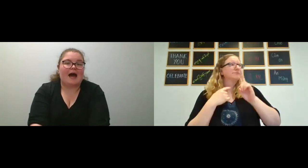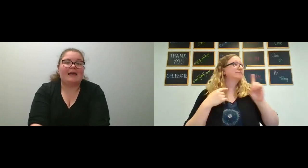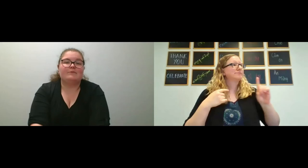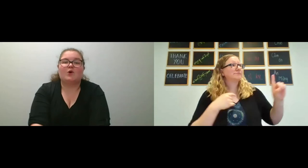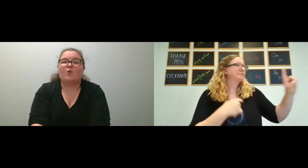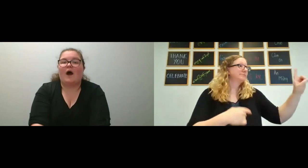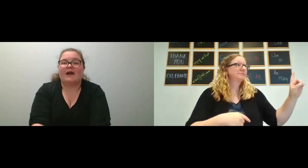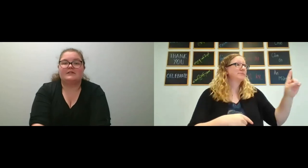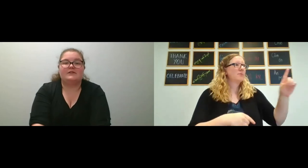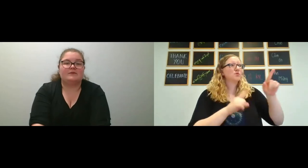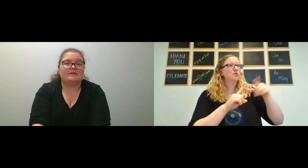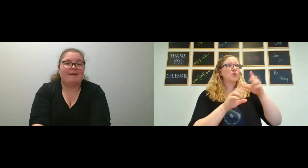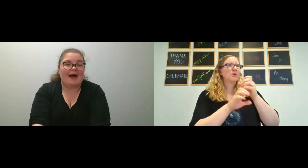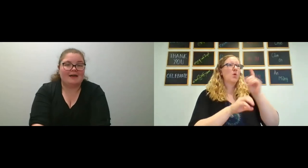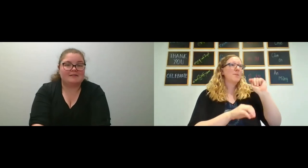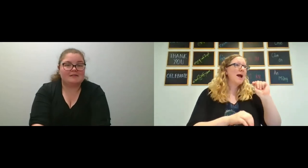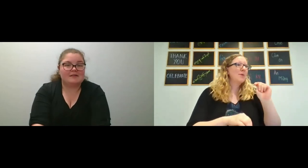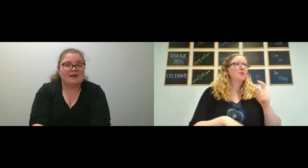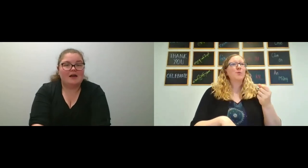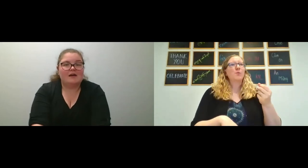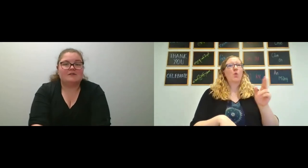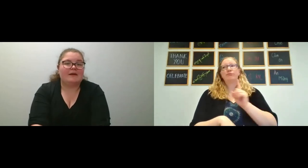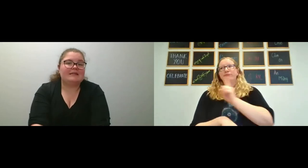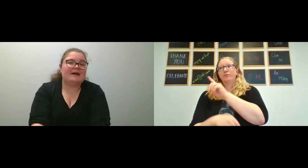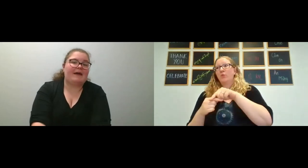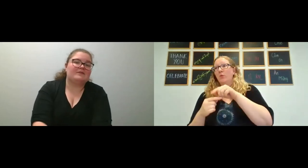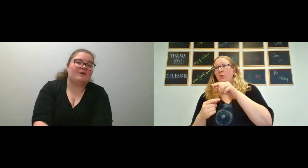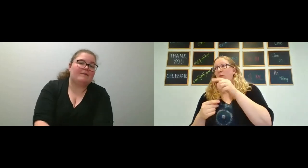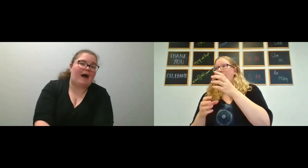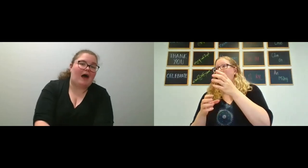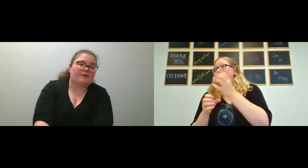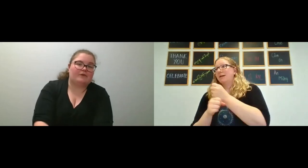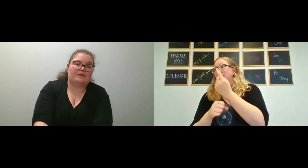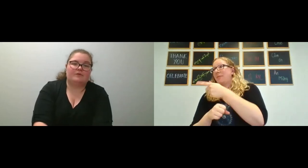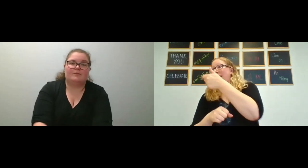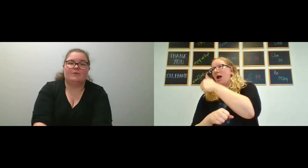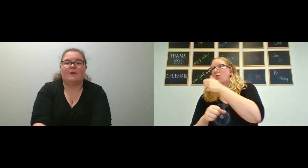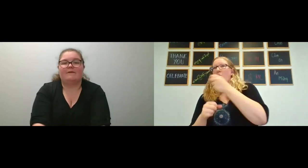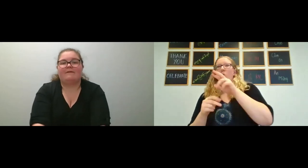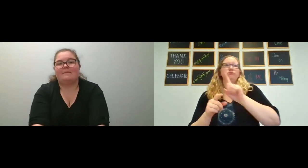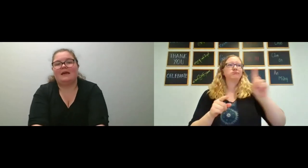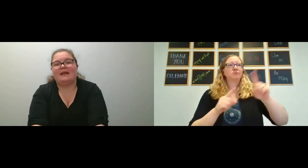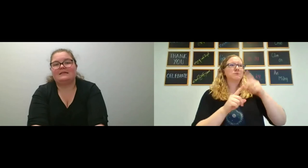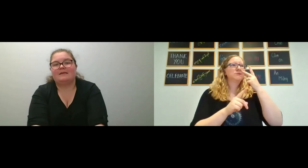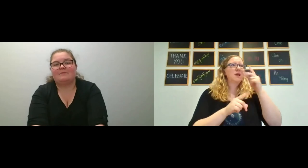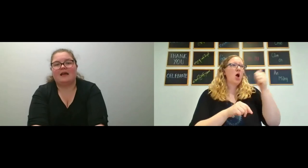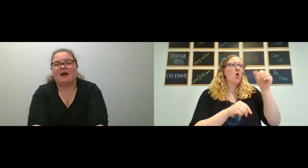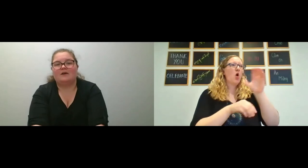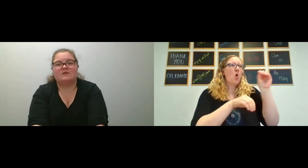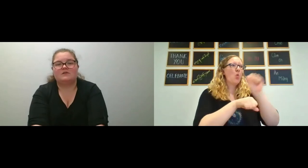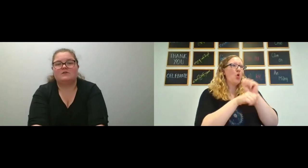I am required to use a mask. So anytime I have to go to the bathroom or if I'm getting something out